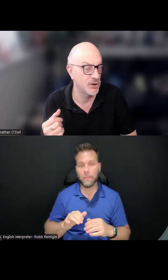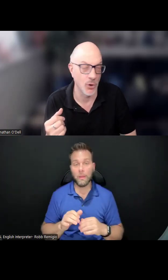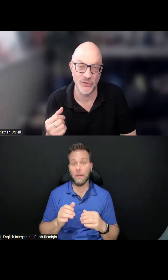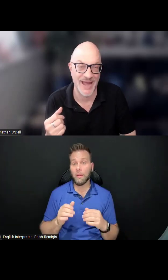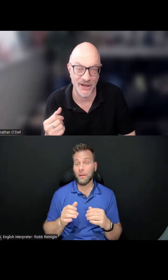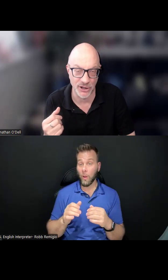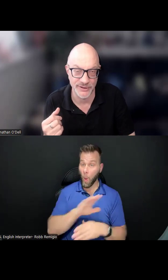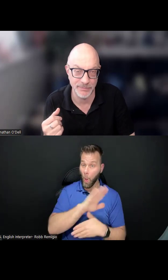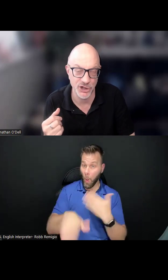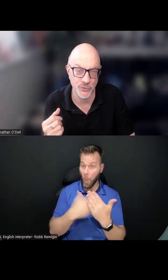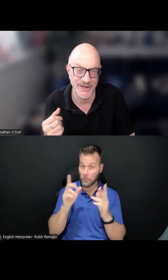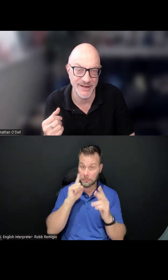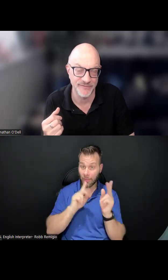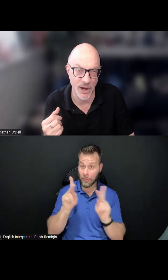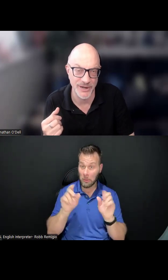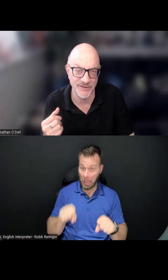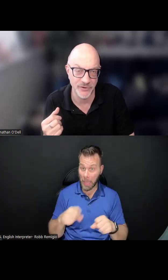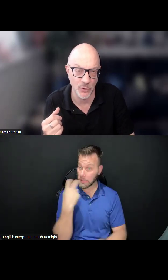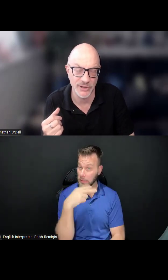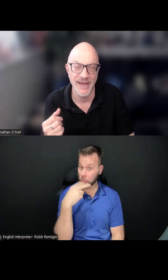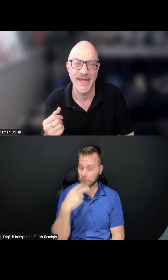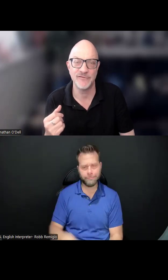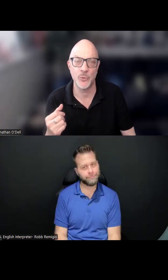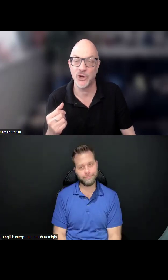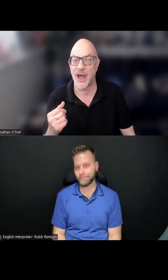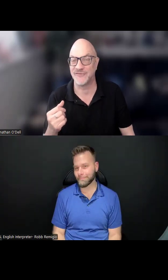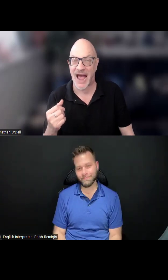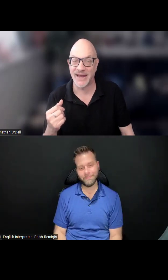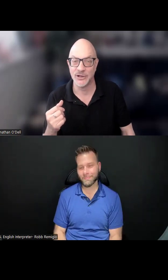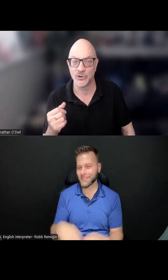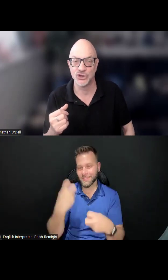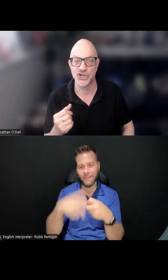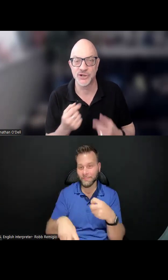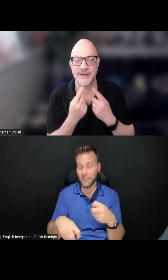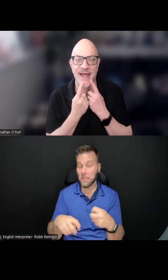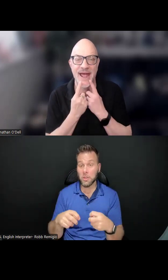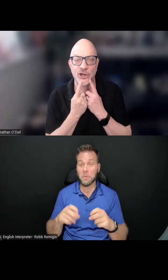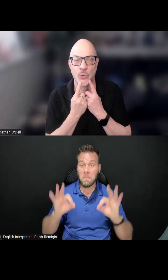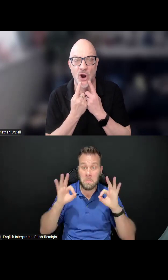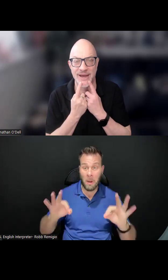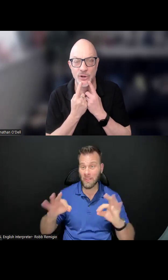And all Deaf people can No, they can not. Speechreading is difficult.